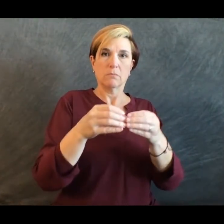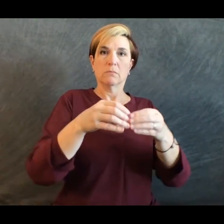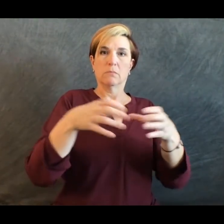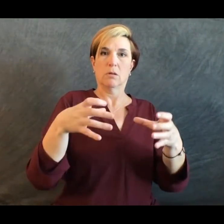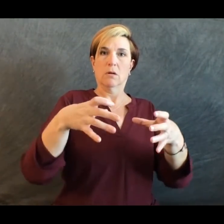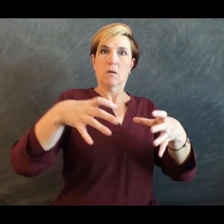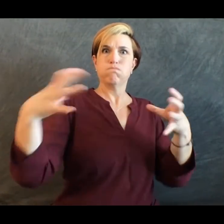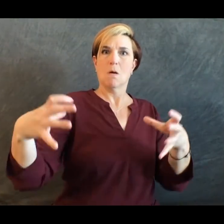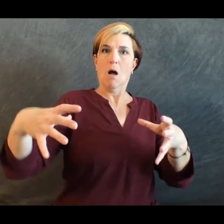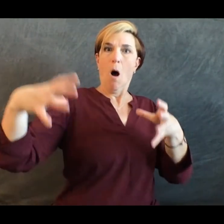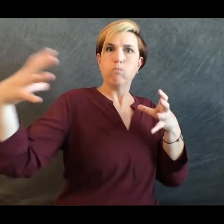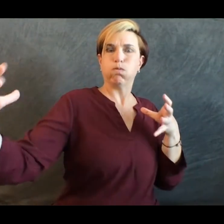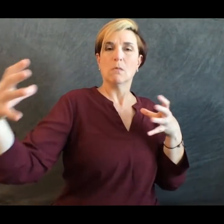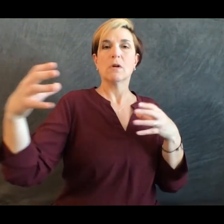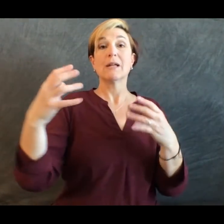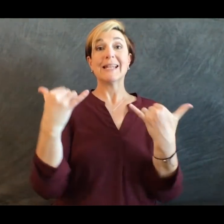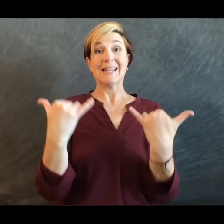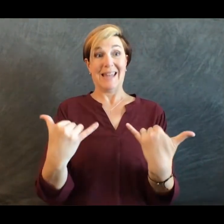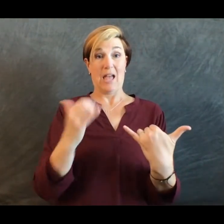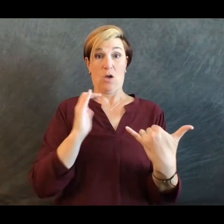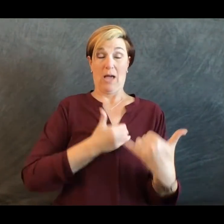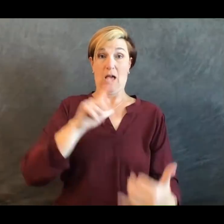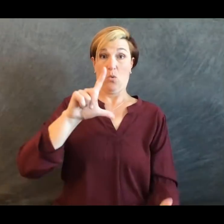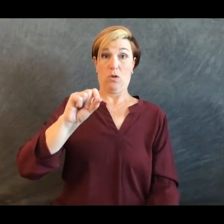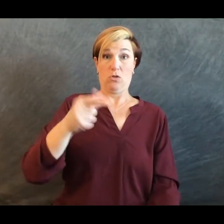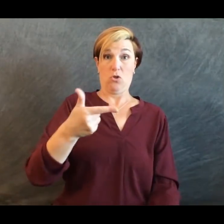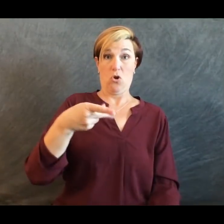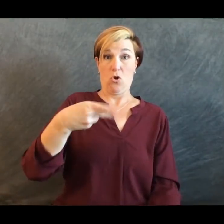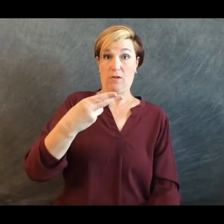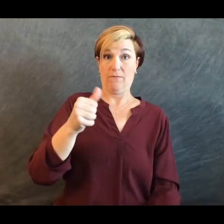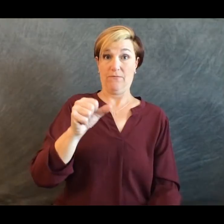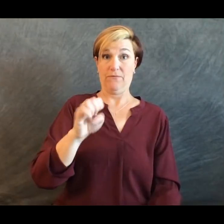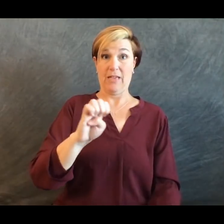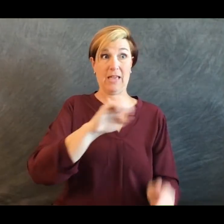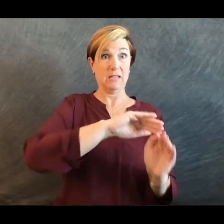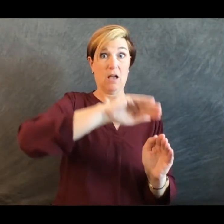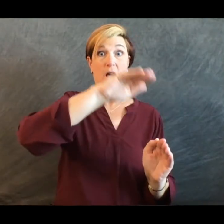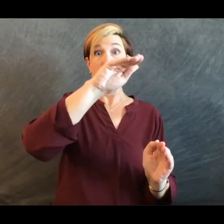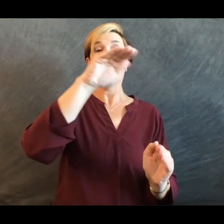logarithmic phase like italy did about a week ago and so this gives us great